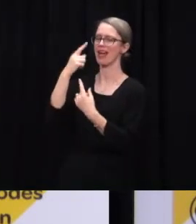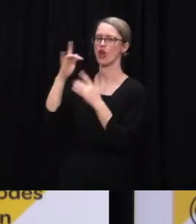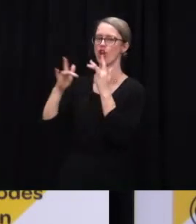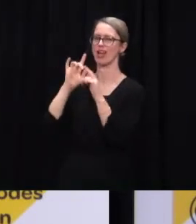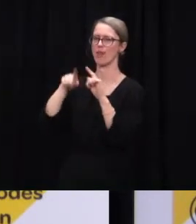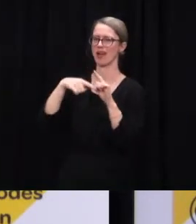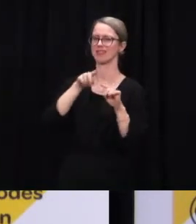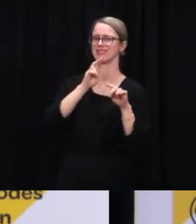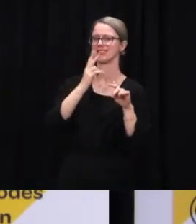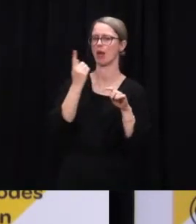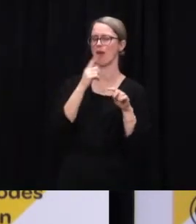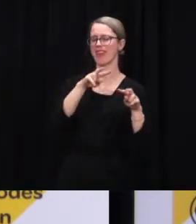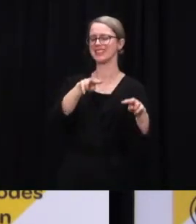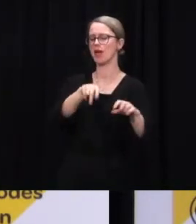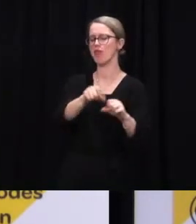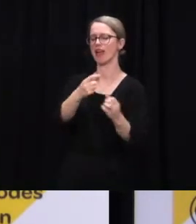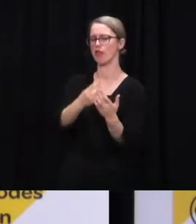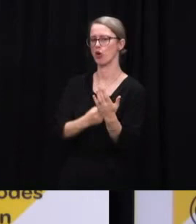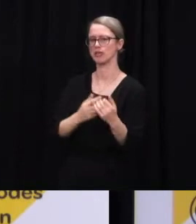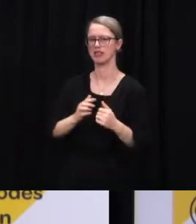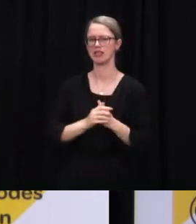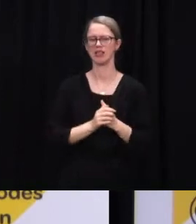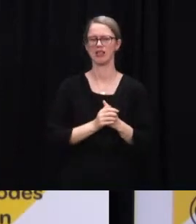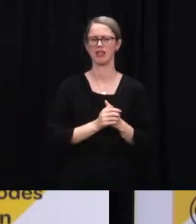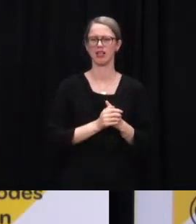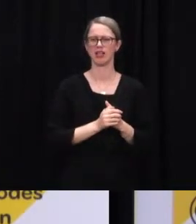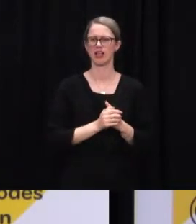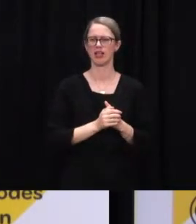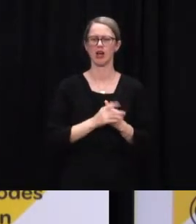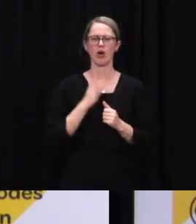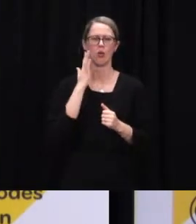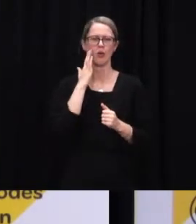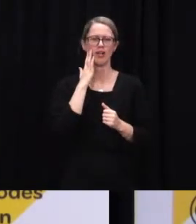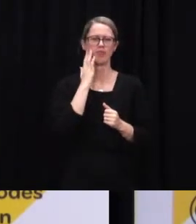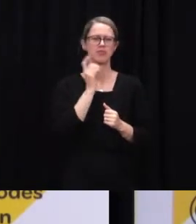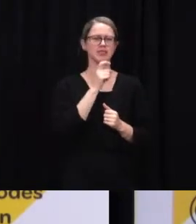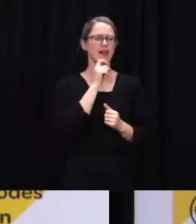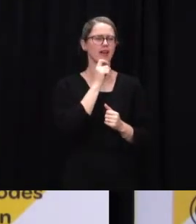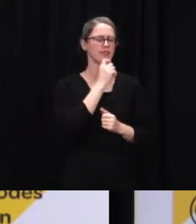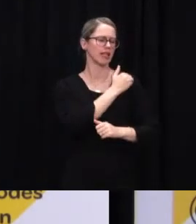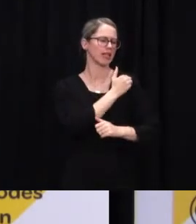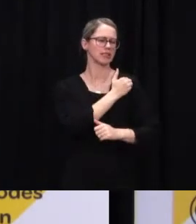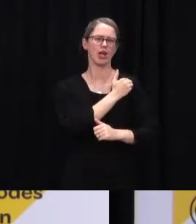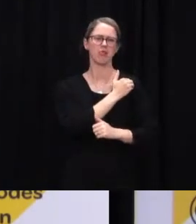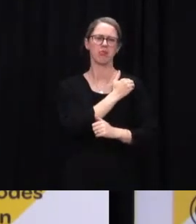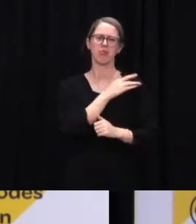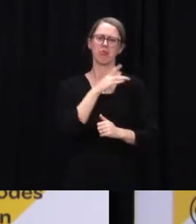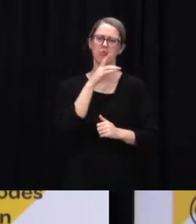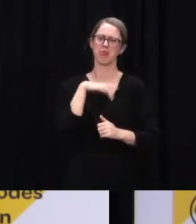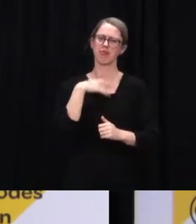people are being very compliant